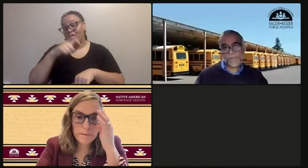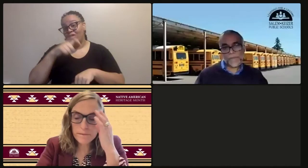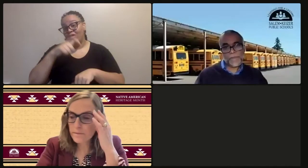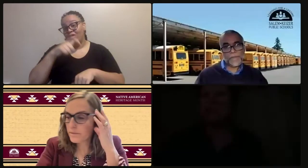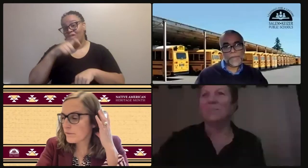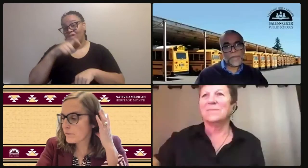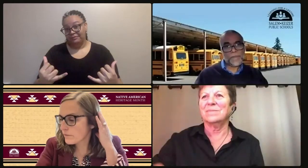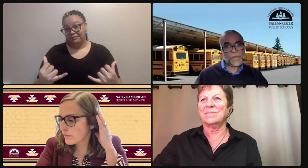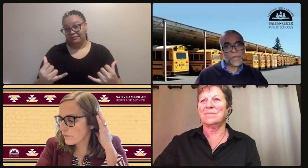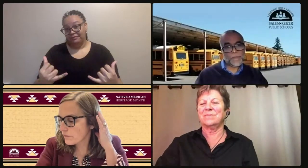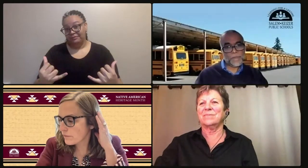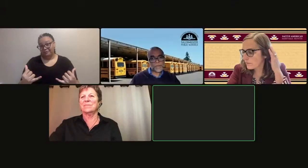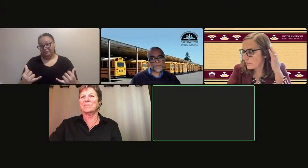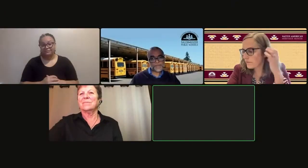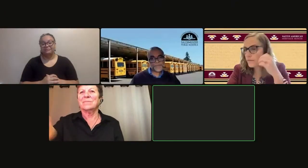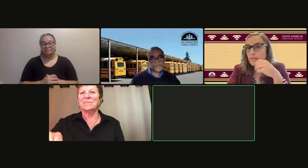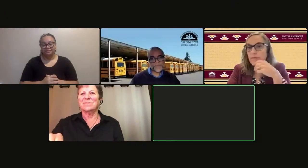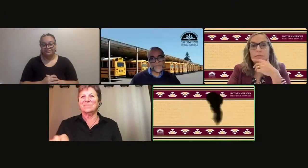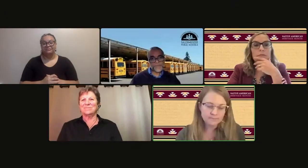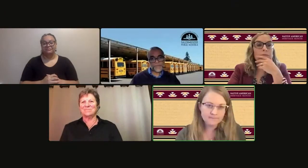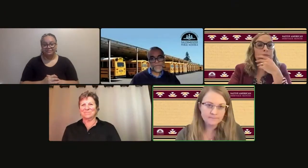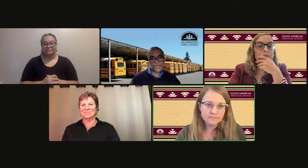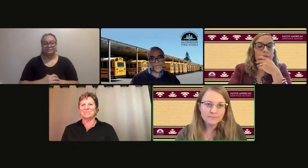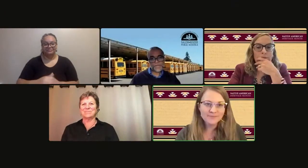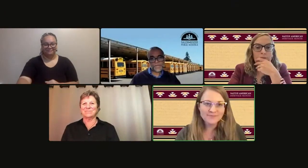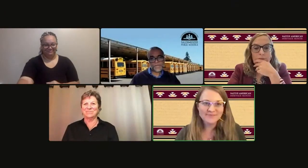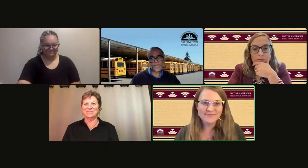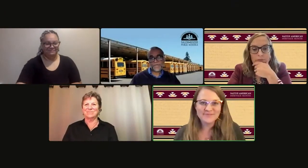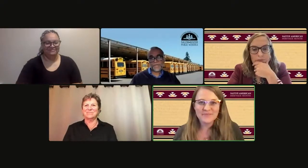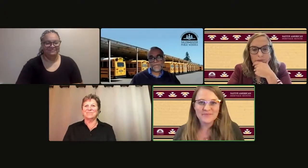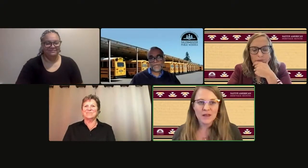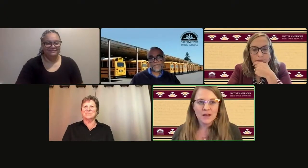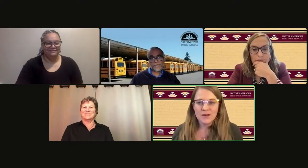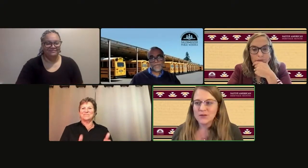MINUTE I WILL SEE WHEN I PRESS